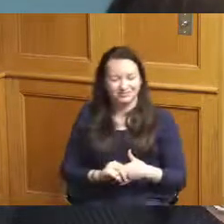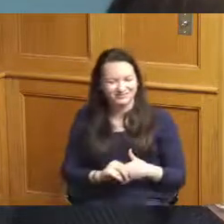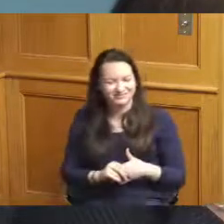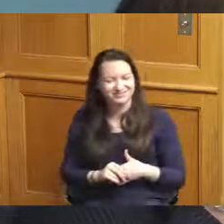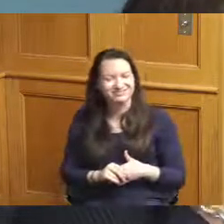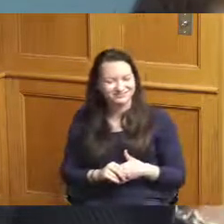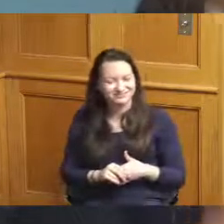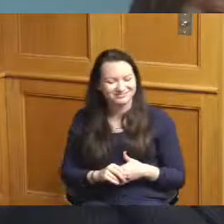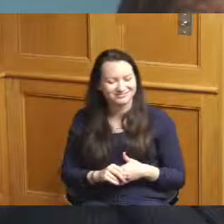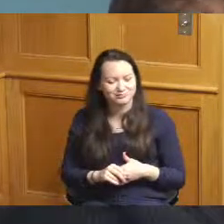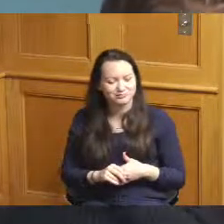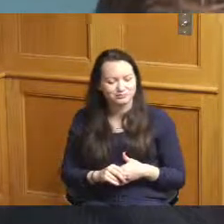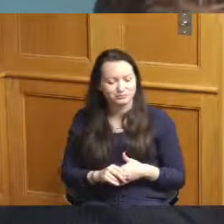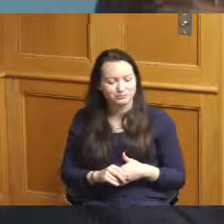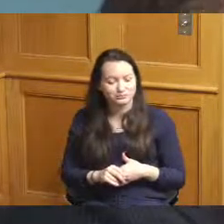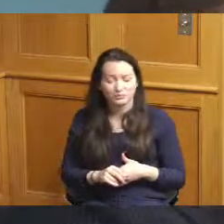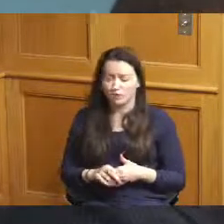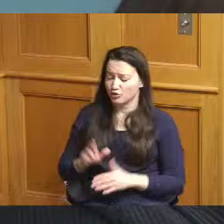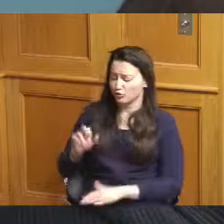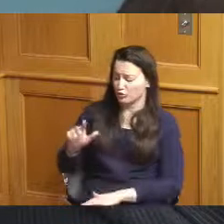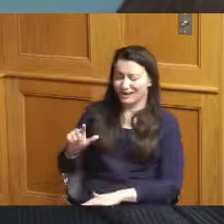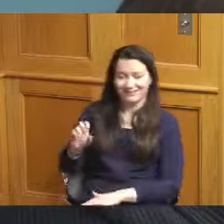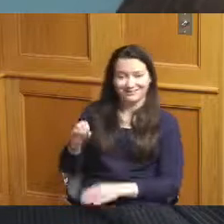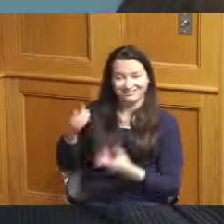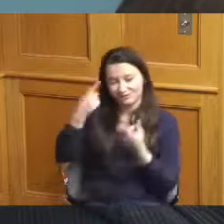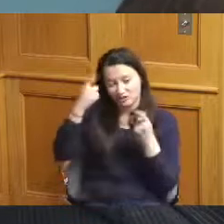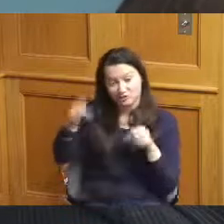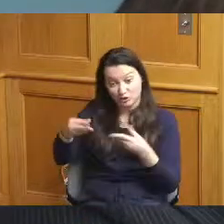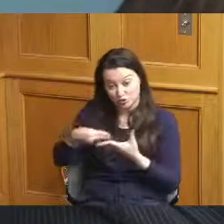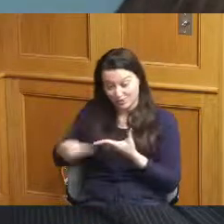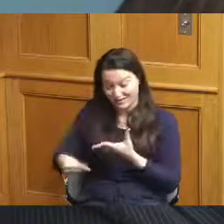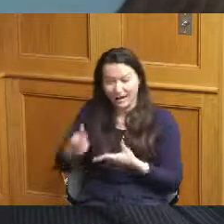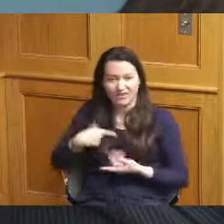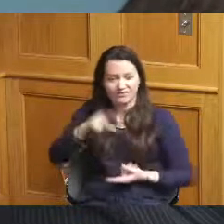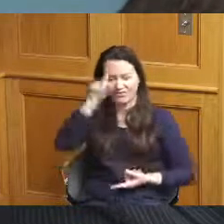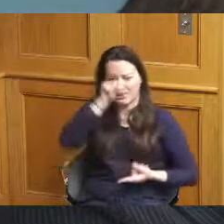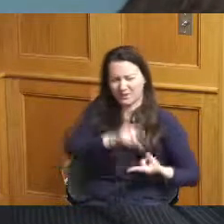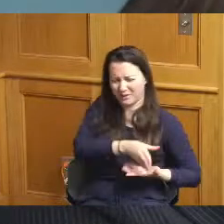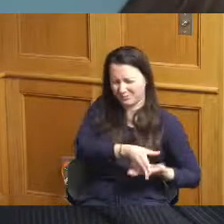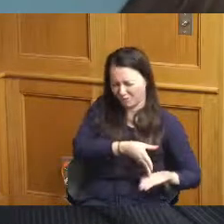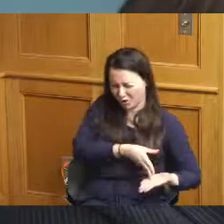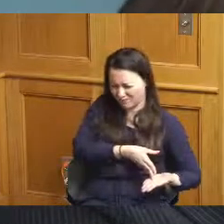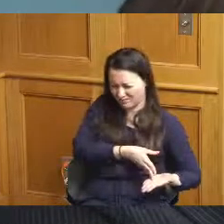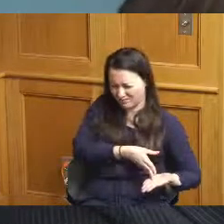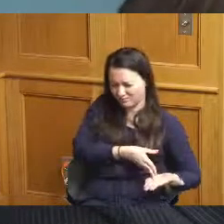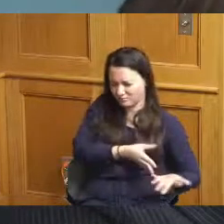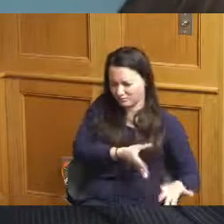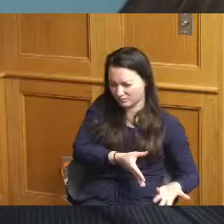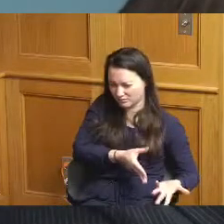have a you know real estate deal but you still got a abatement component to it so you and then part